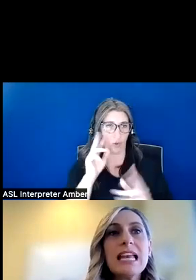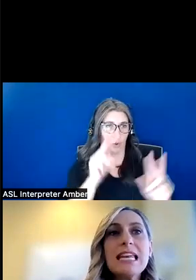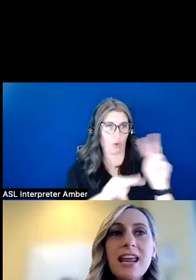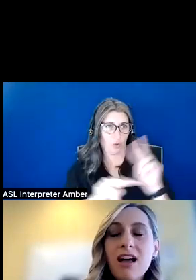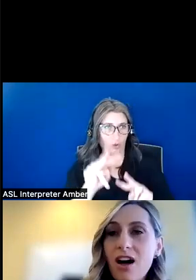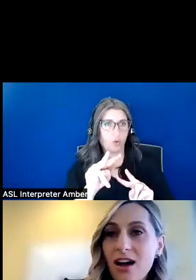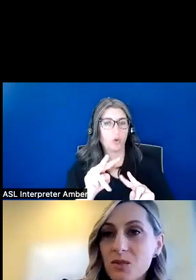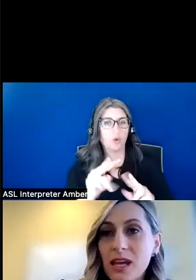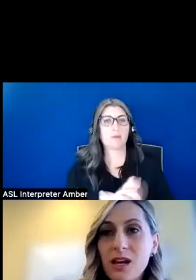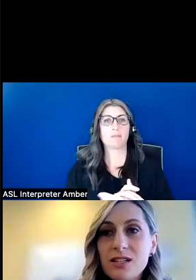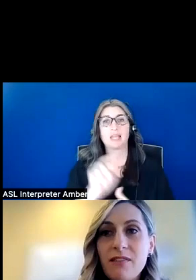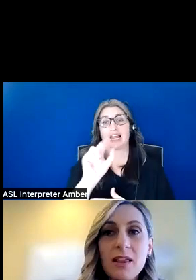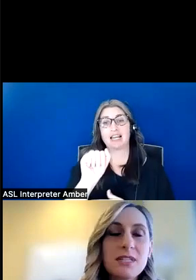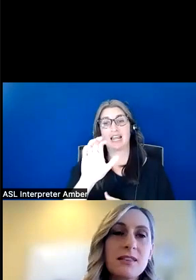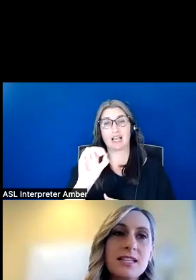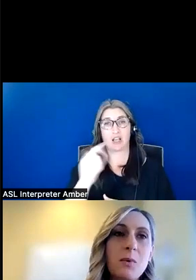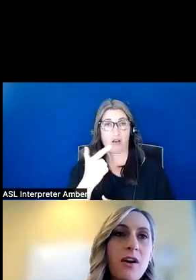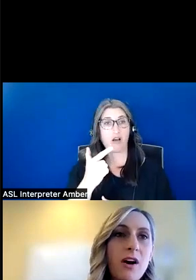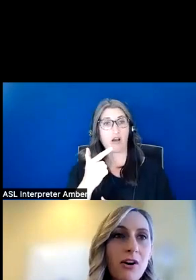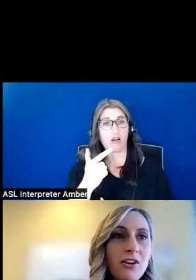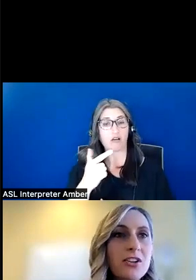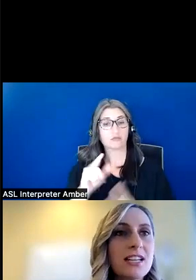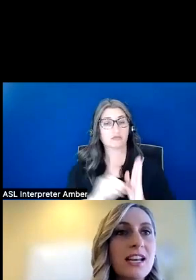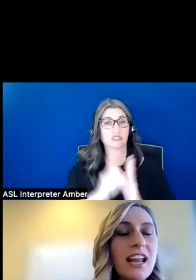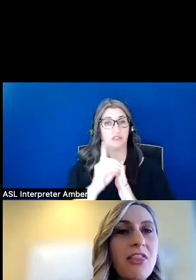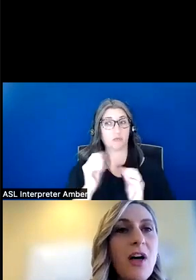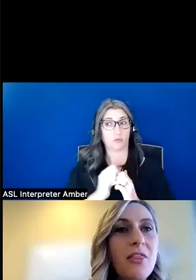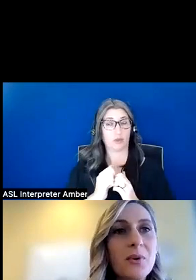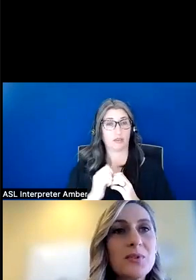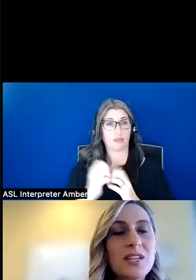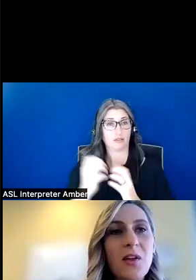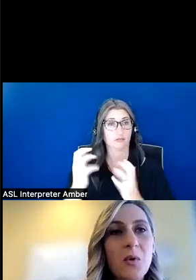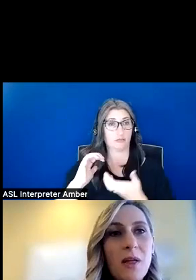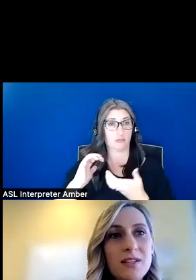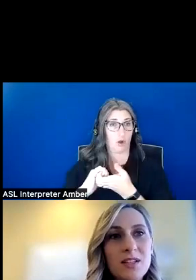In NACOG, as we developed this with our partners and thought through together what this could